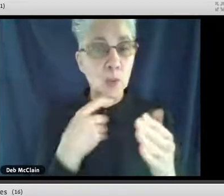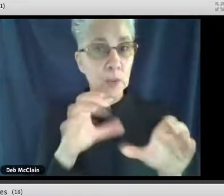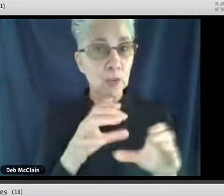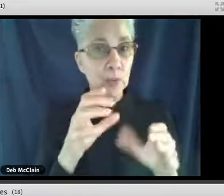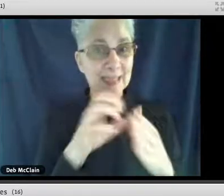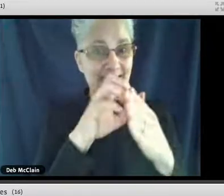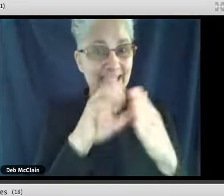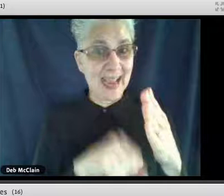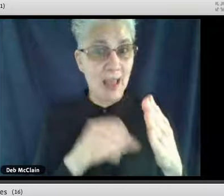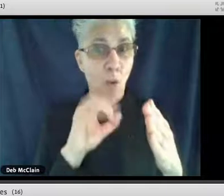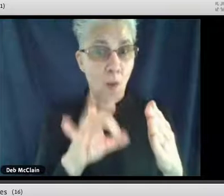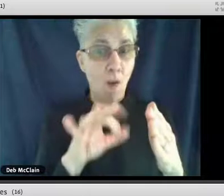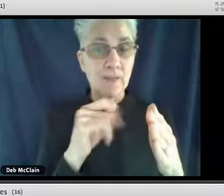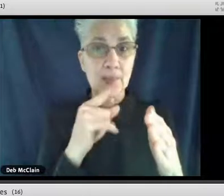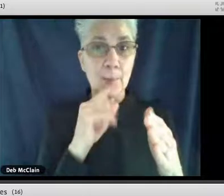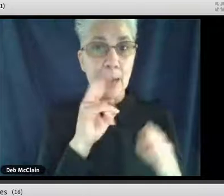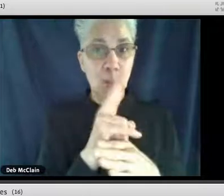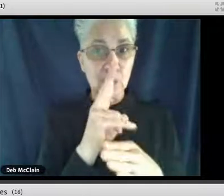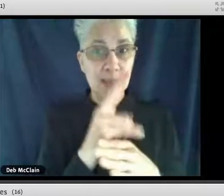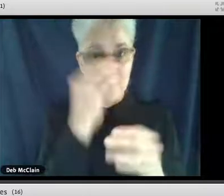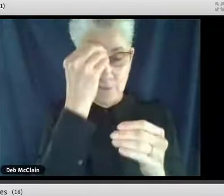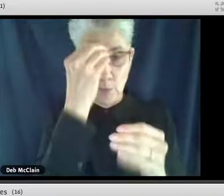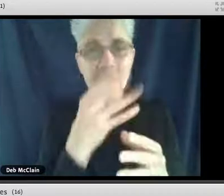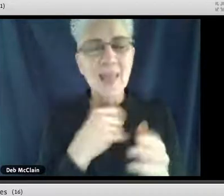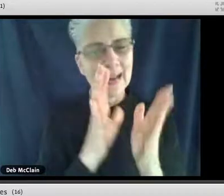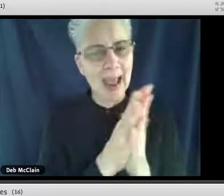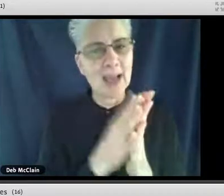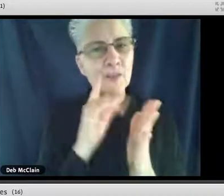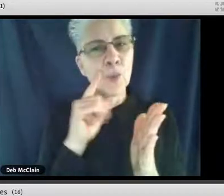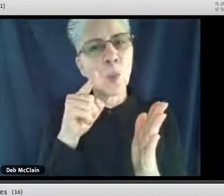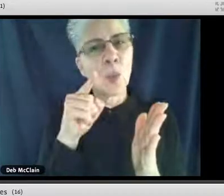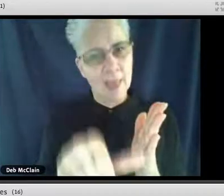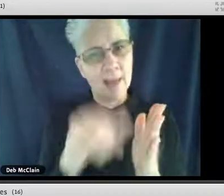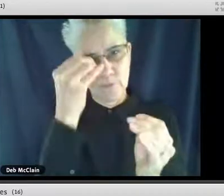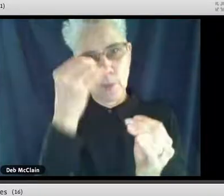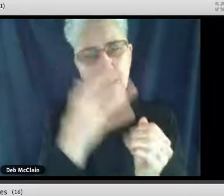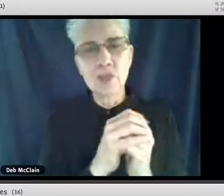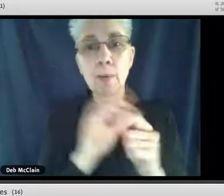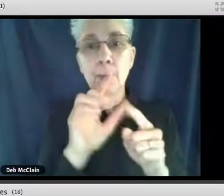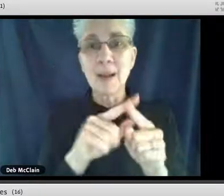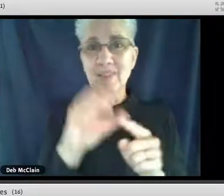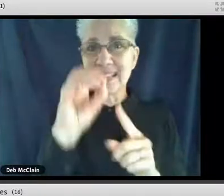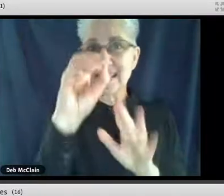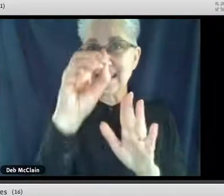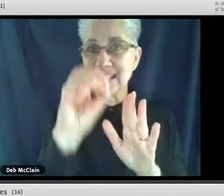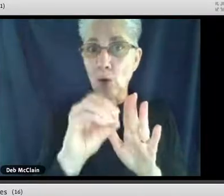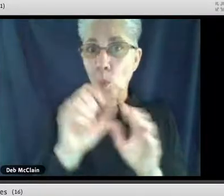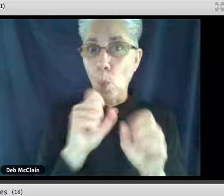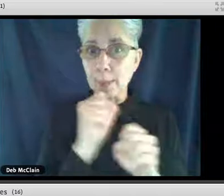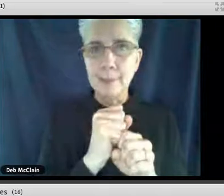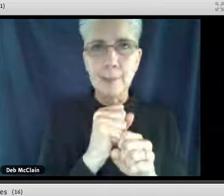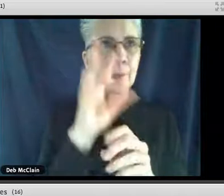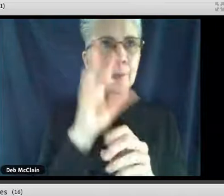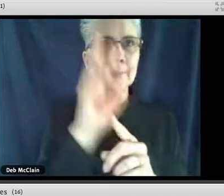and then if somebody actually needs that information, they can ask for it, and you can send it to them. But if it's zero for a whole year or zero for 6 months,